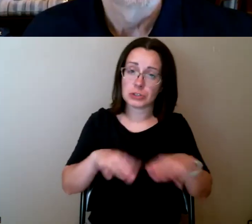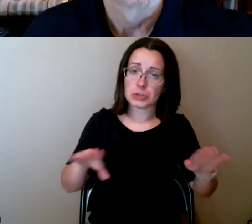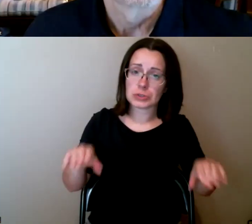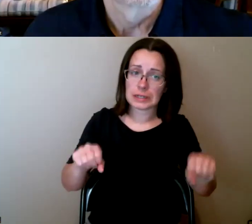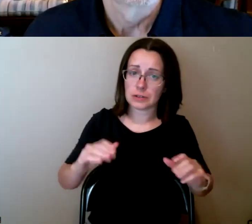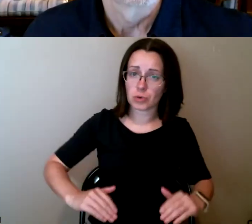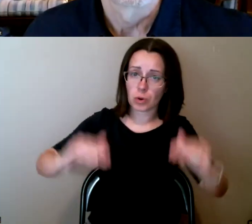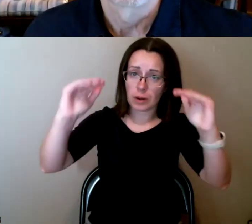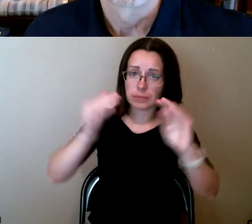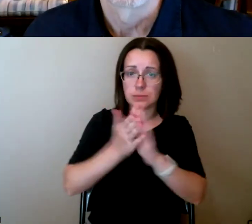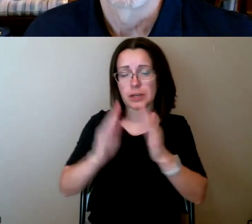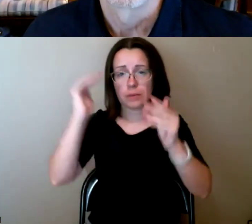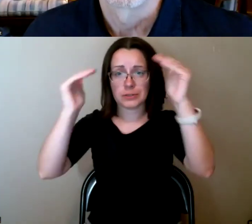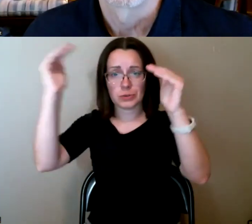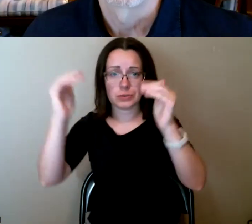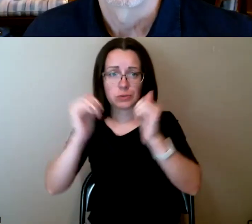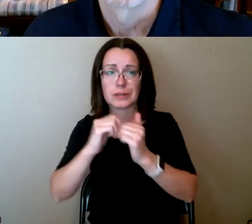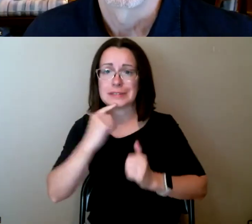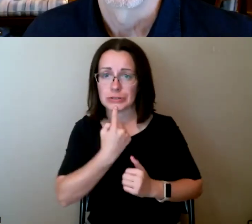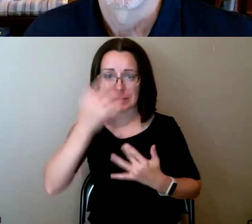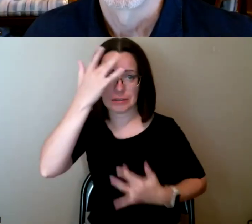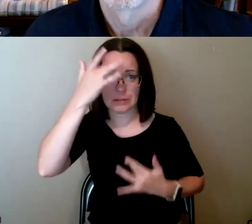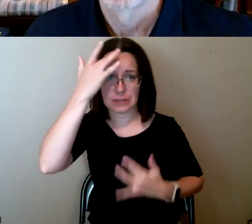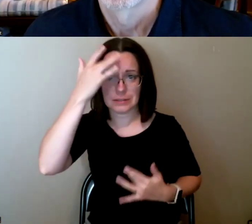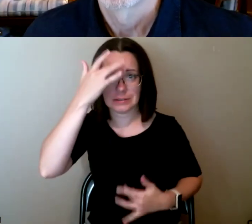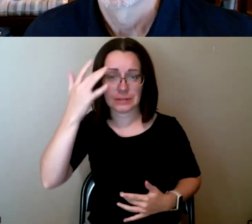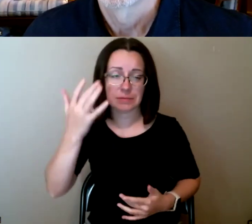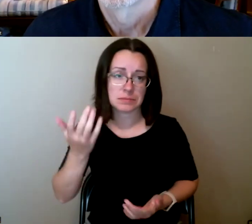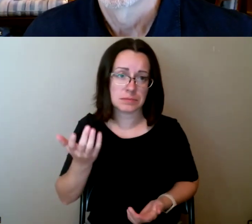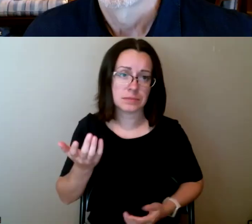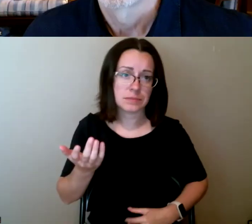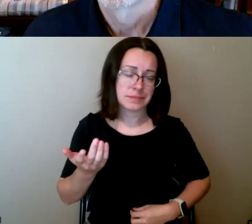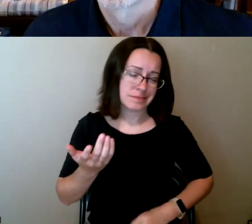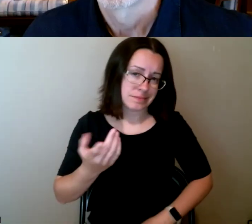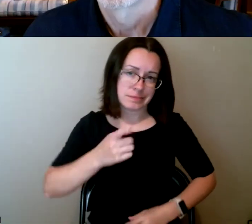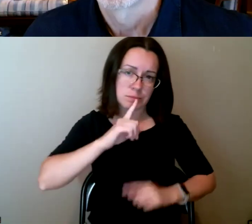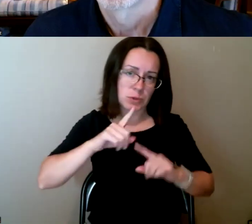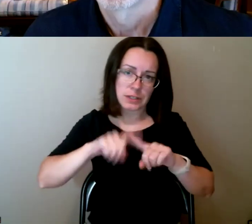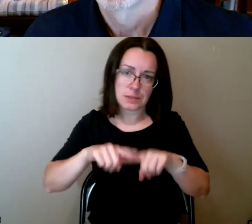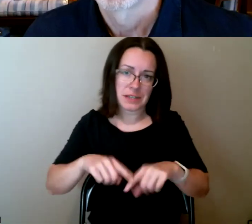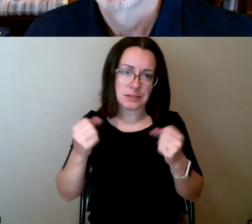Right. uh might transcend the six months, but nevertheless, it depends on so many factors